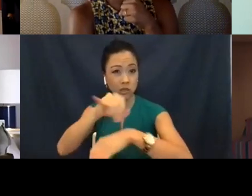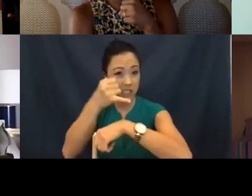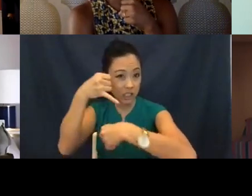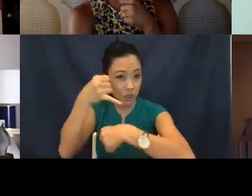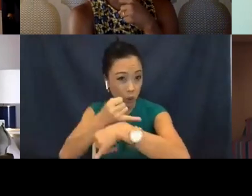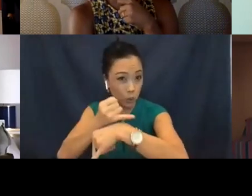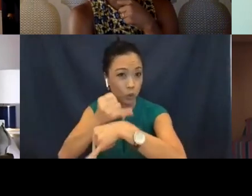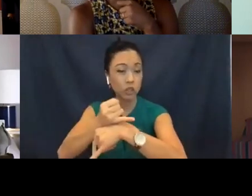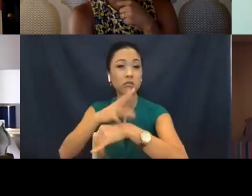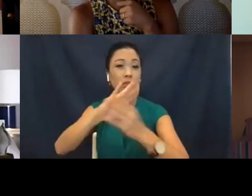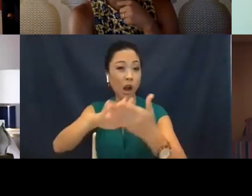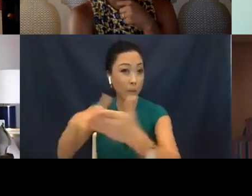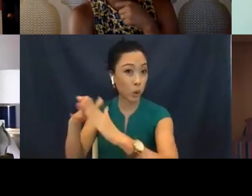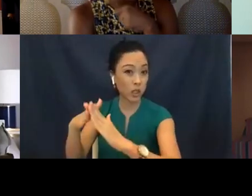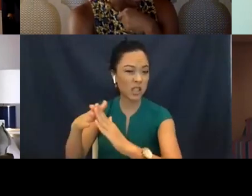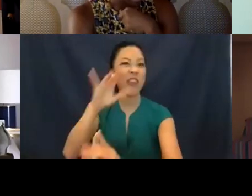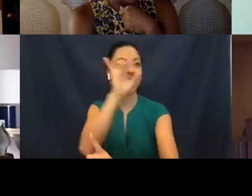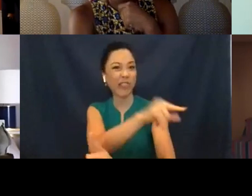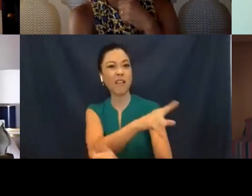that and contract behind it. Sign an artist up for